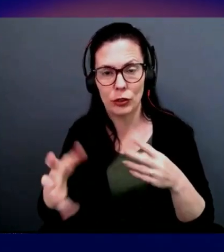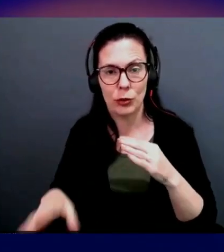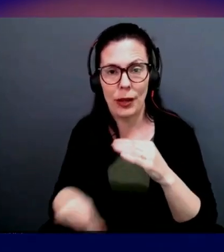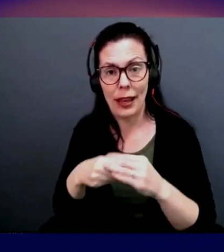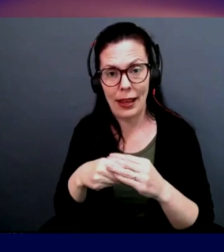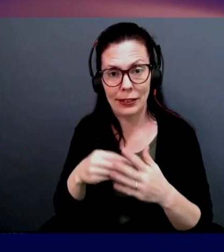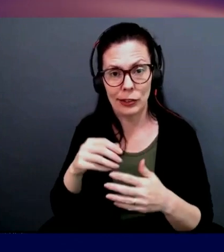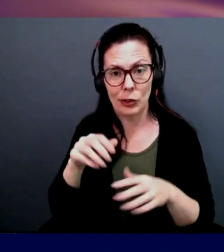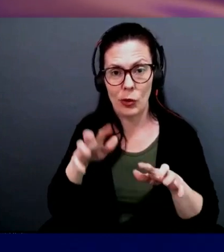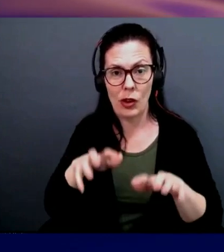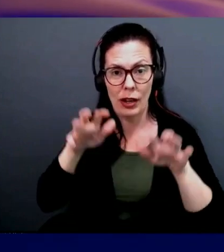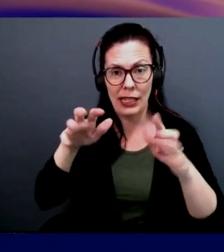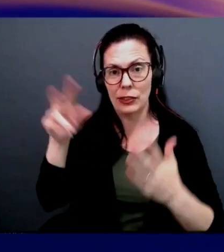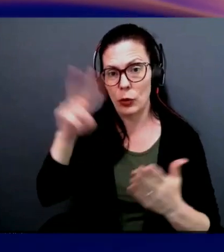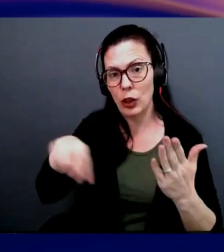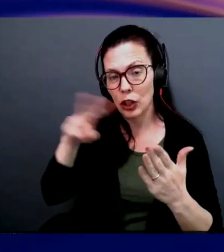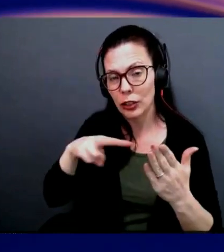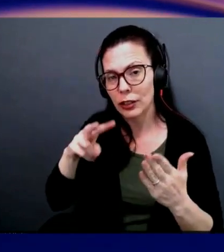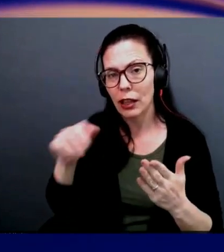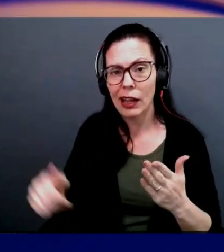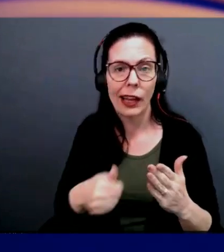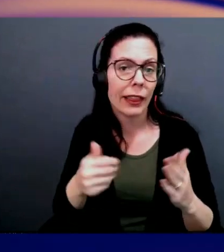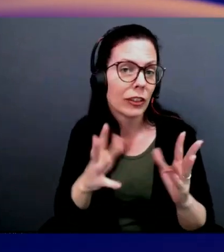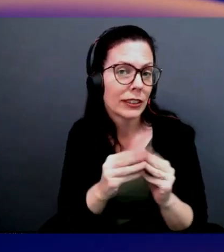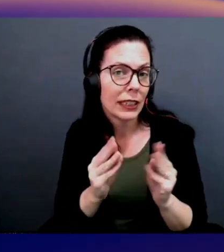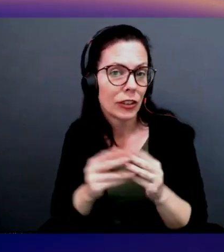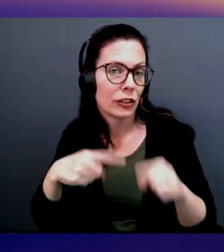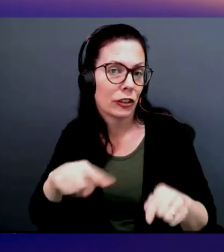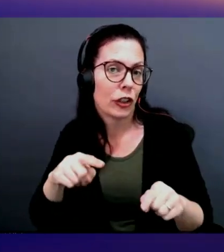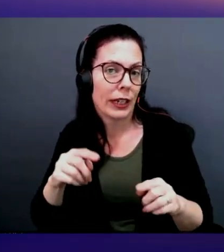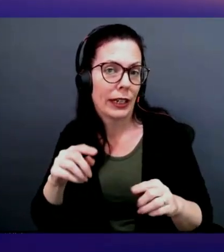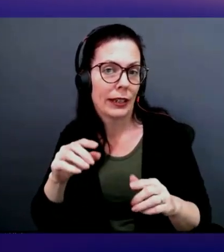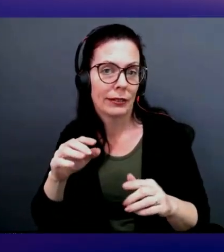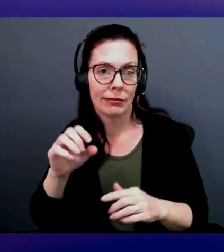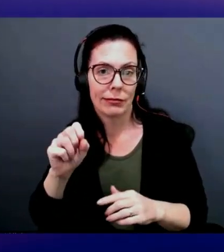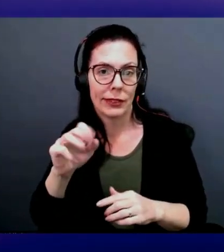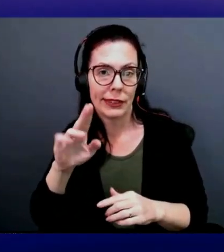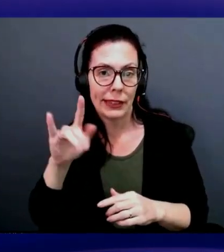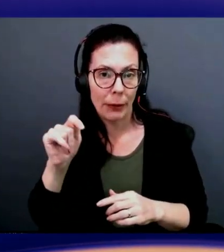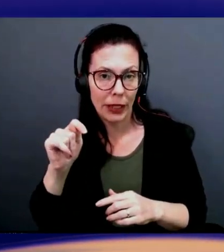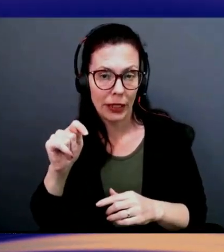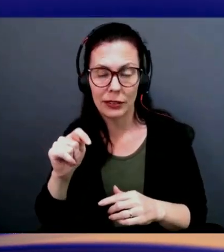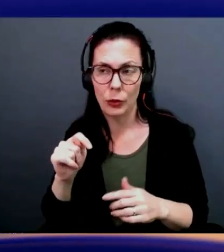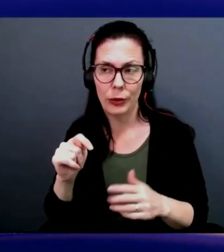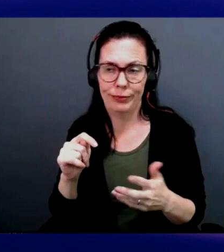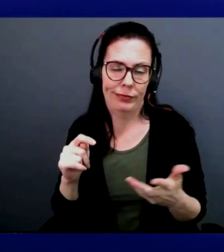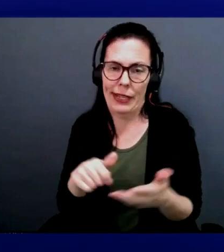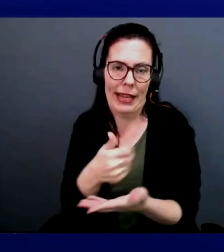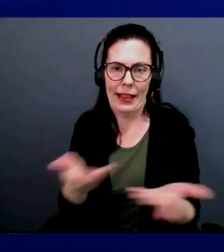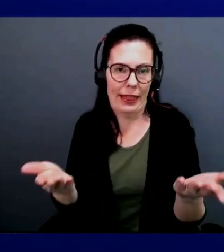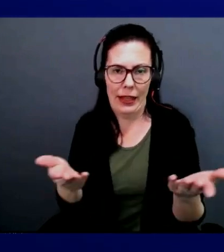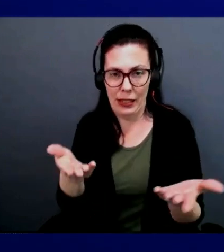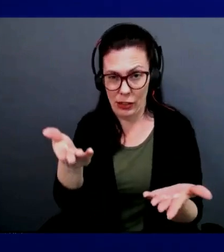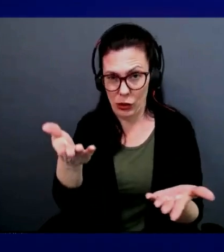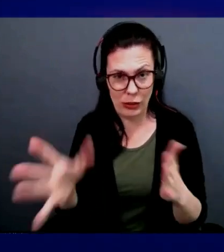maybe another session at the summit or anything. Do you have anything to plug? Yeah, absolutely.